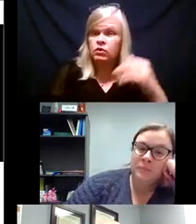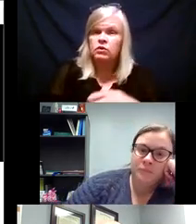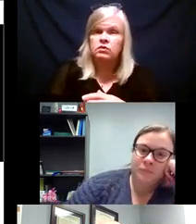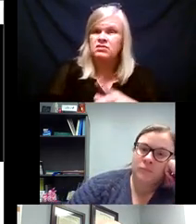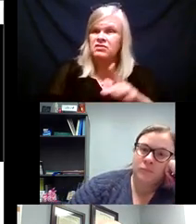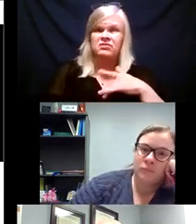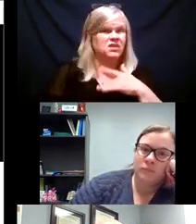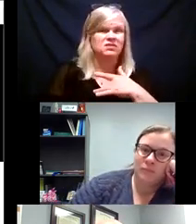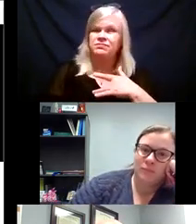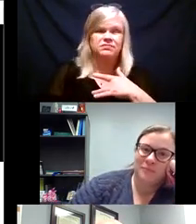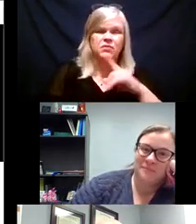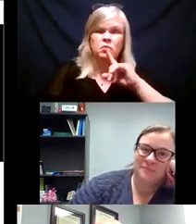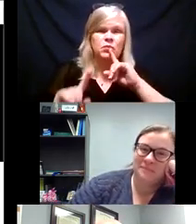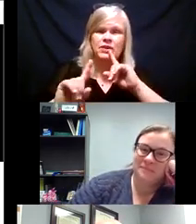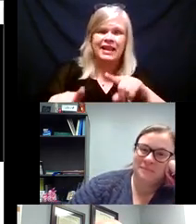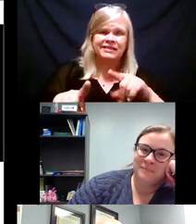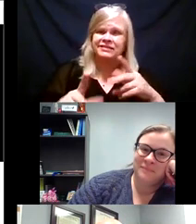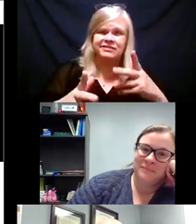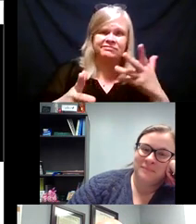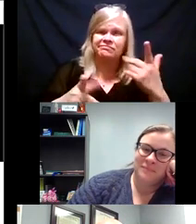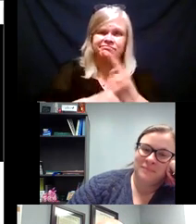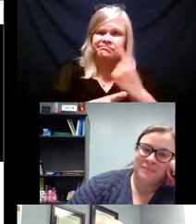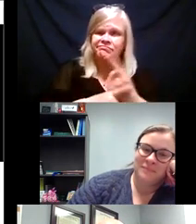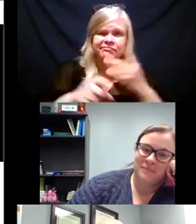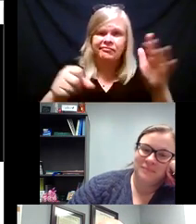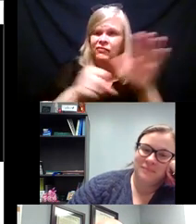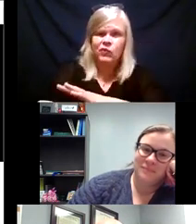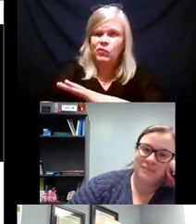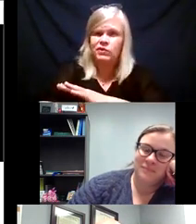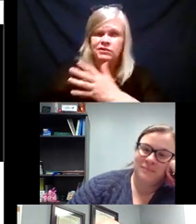THAT WE ANSWERED IT AS FULLY AS YOU WOULD LIKE IT ANSWERED, FEEL